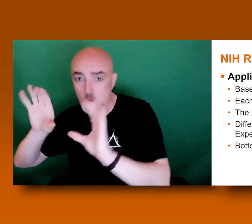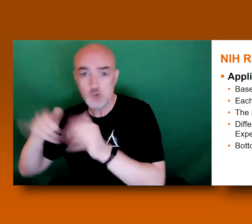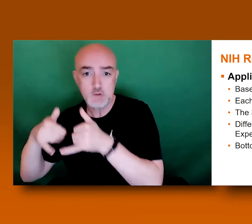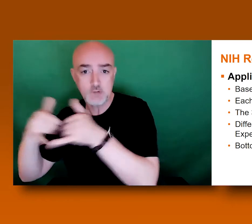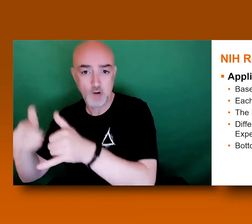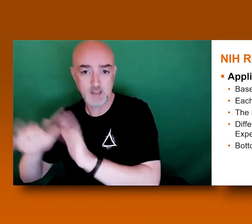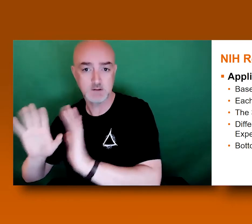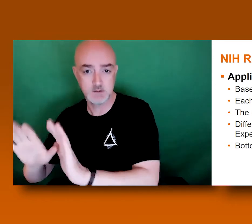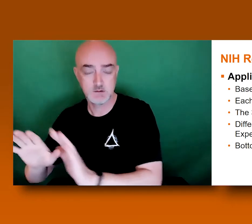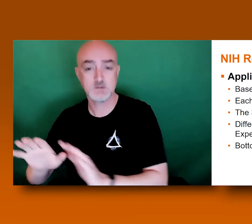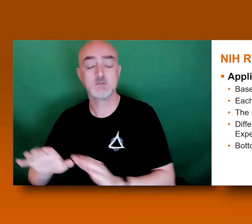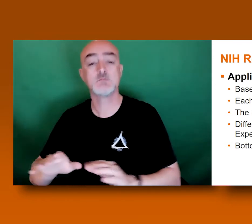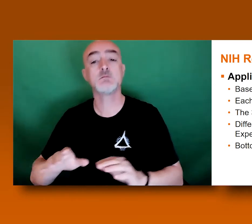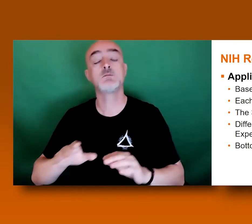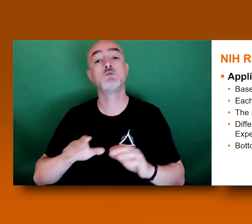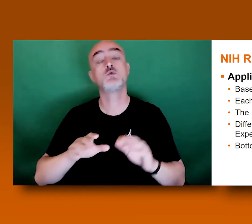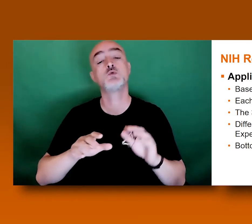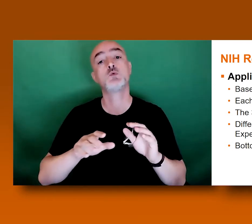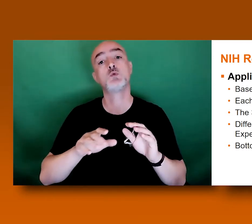which is a development and exploration grant.